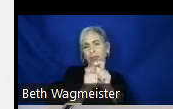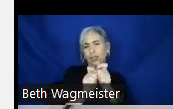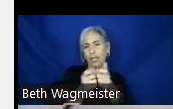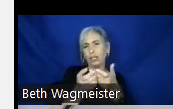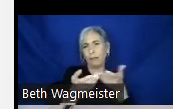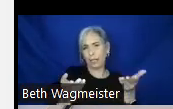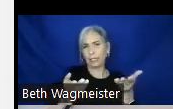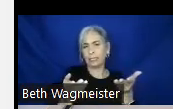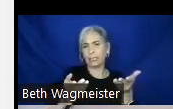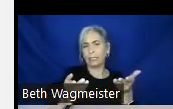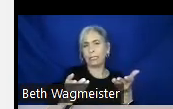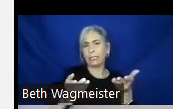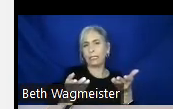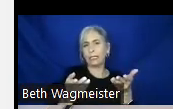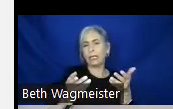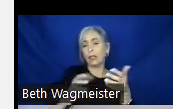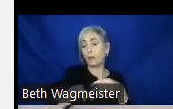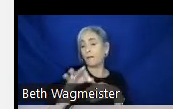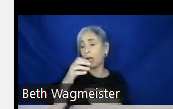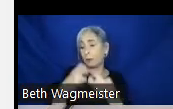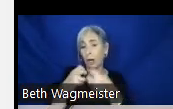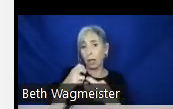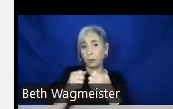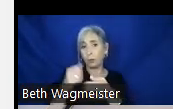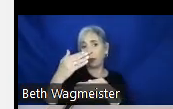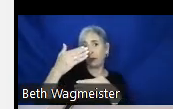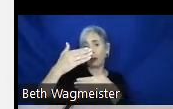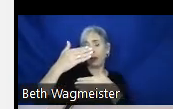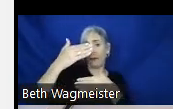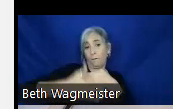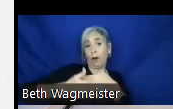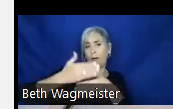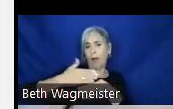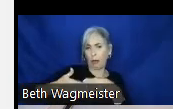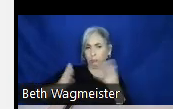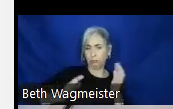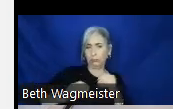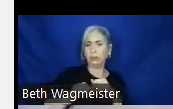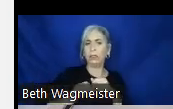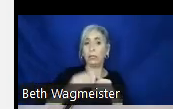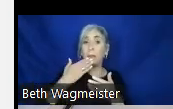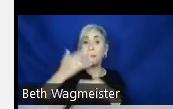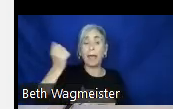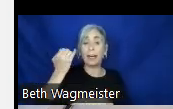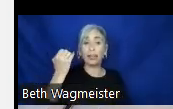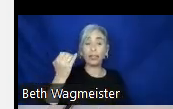You can use it to find problems in the front end. Actually, it would be even better and more